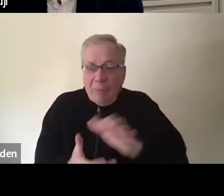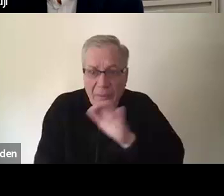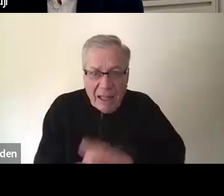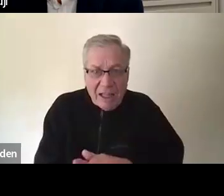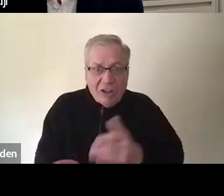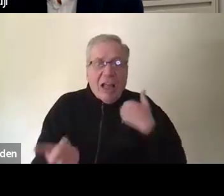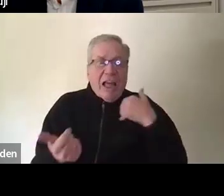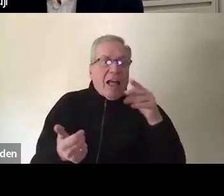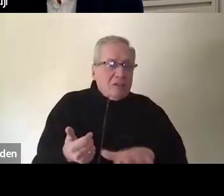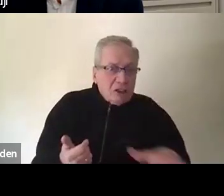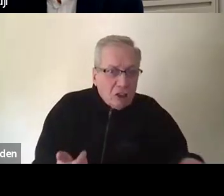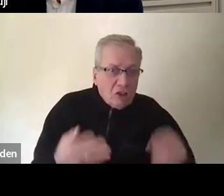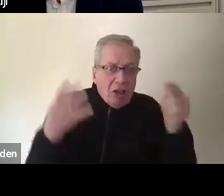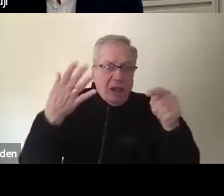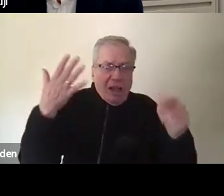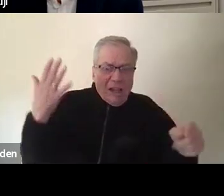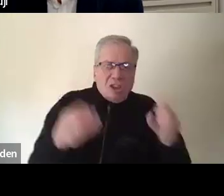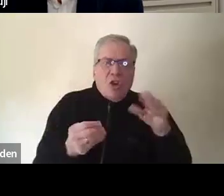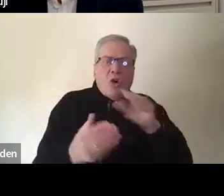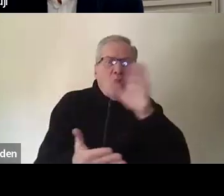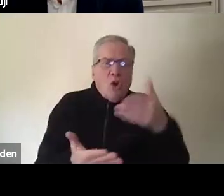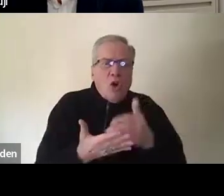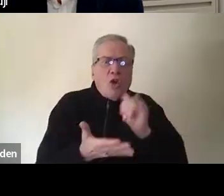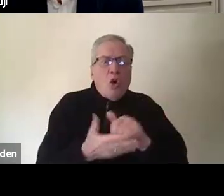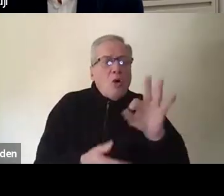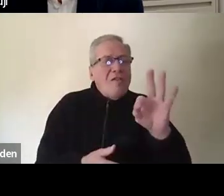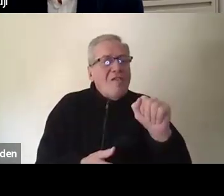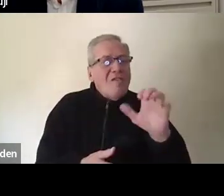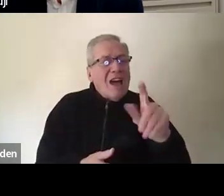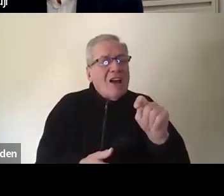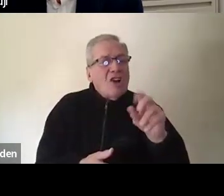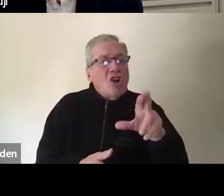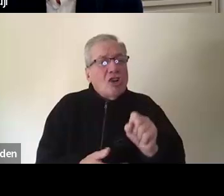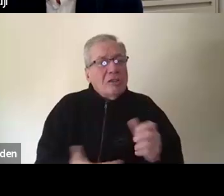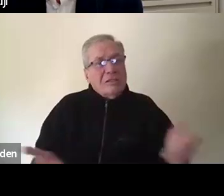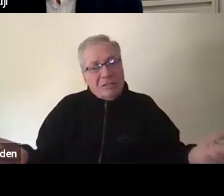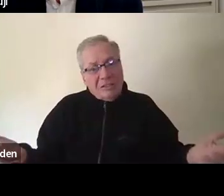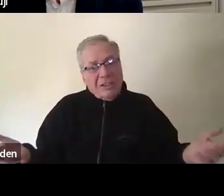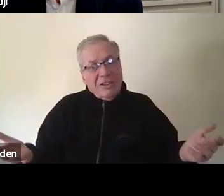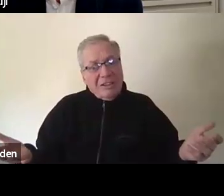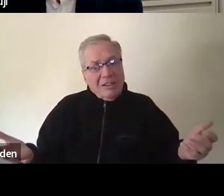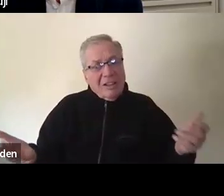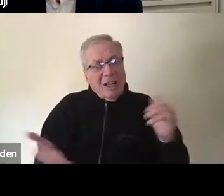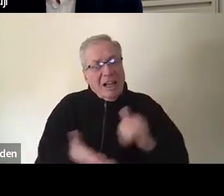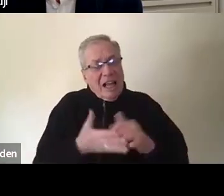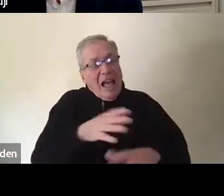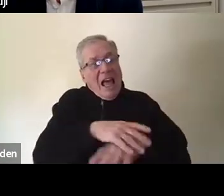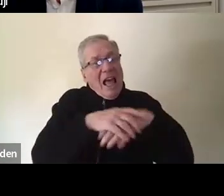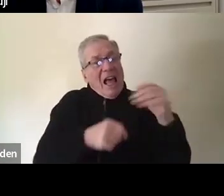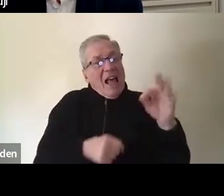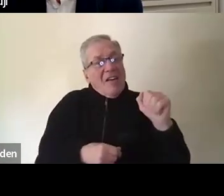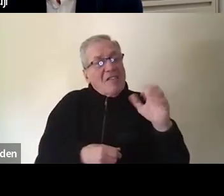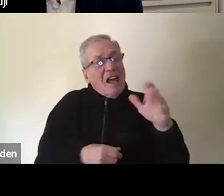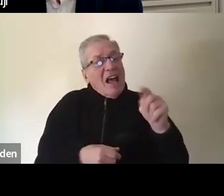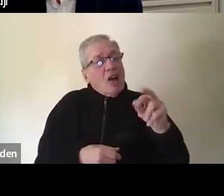have children. So all of those factors, external factors need to be encountered when we design